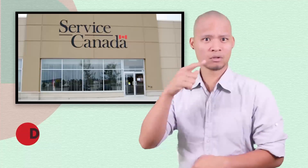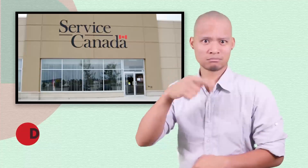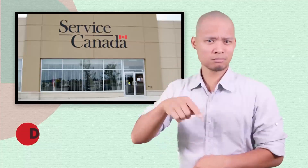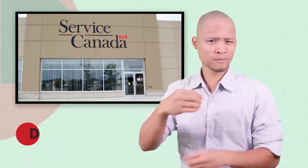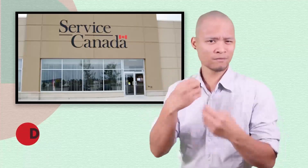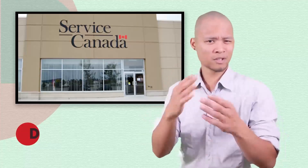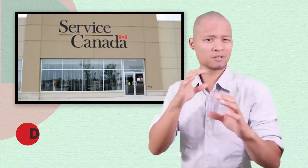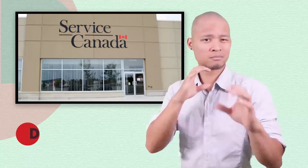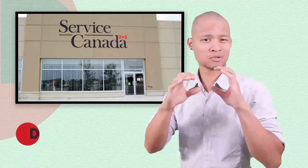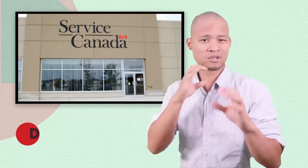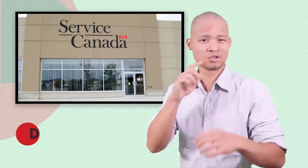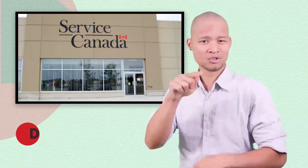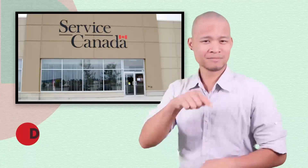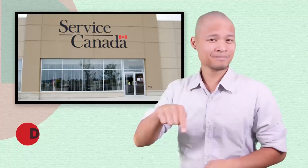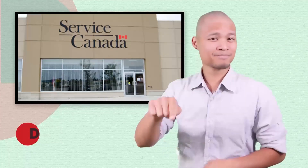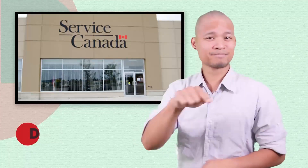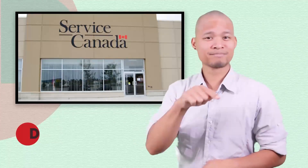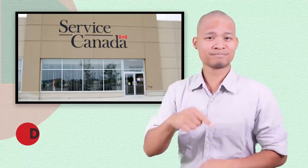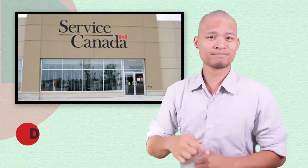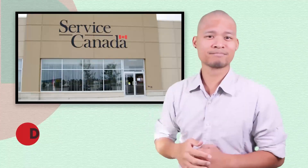provide communication.